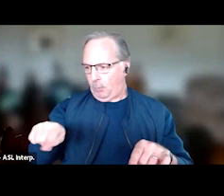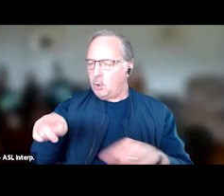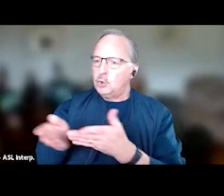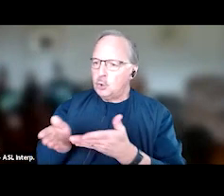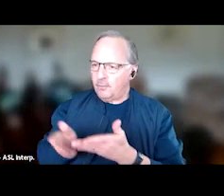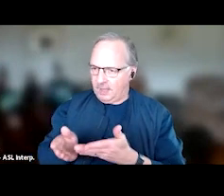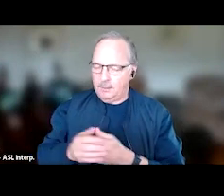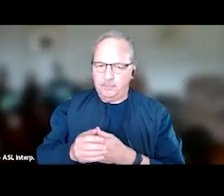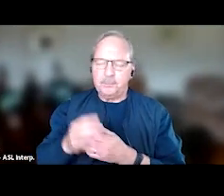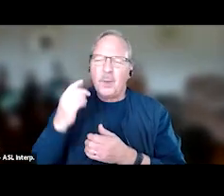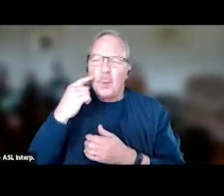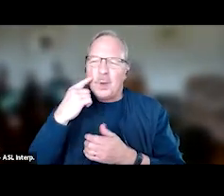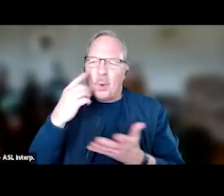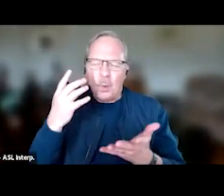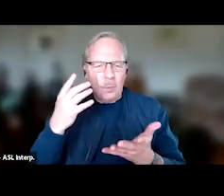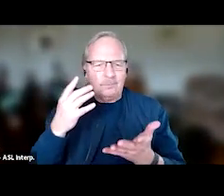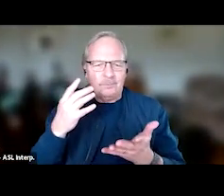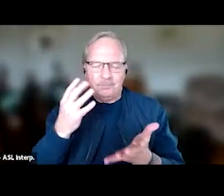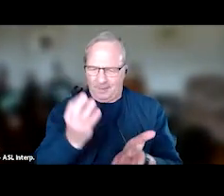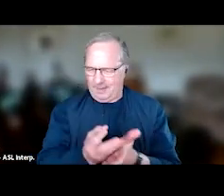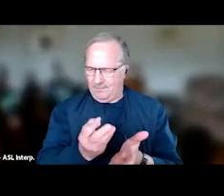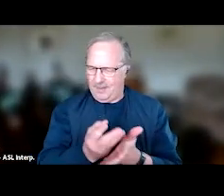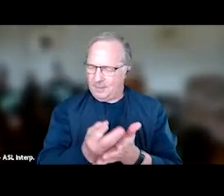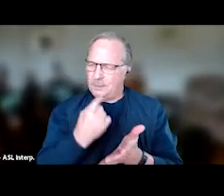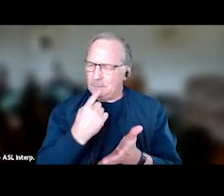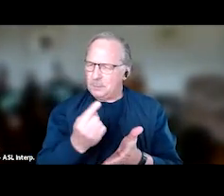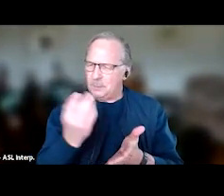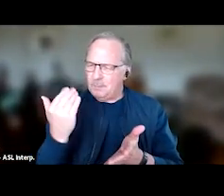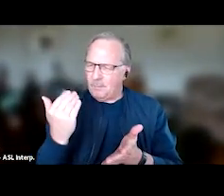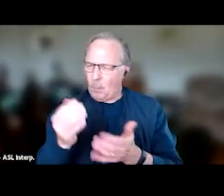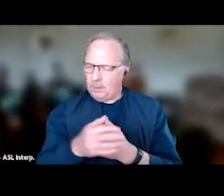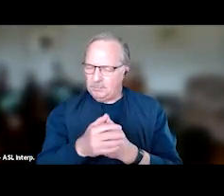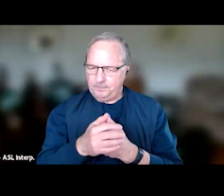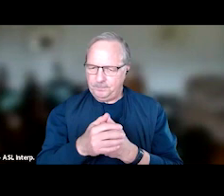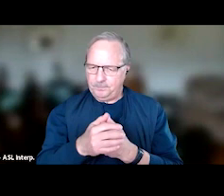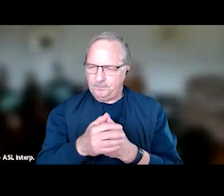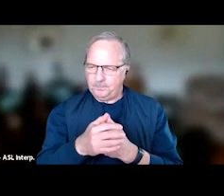in addition to kind of the facts we referenced earlier, that Black, Brown, and Indigenous folks